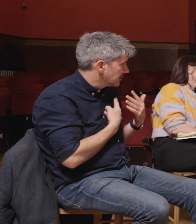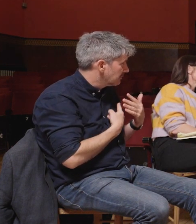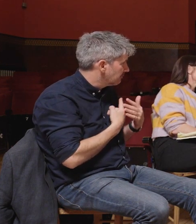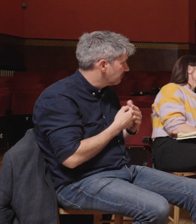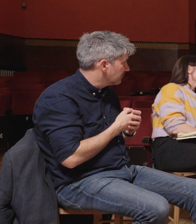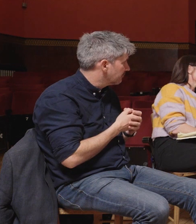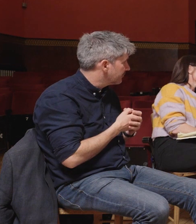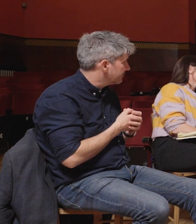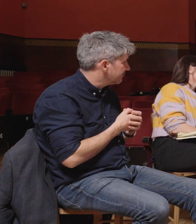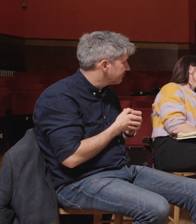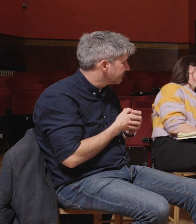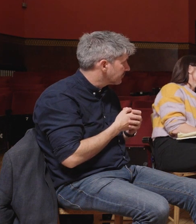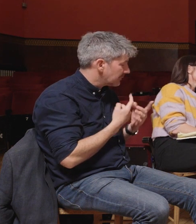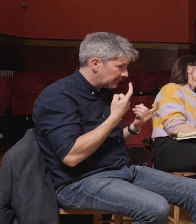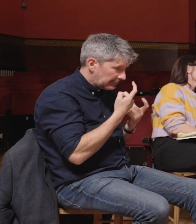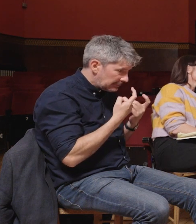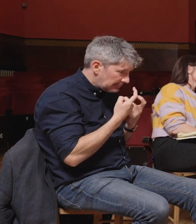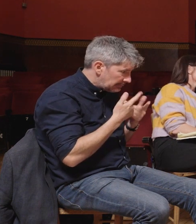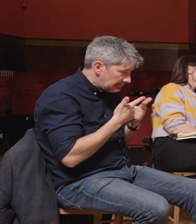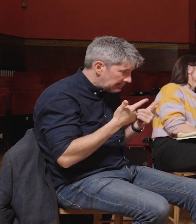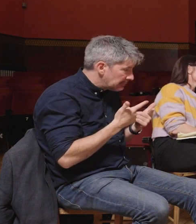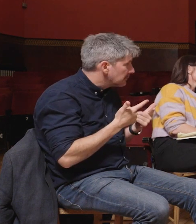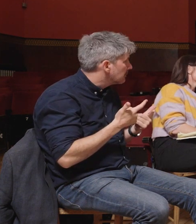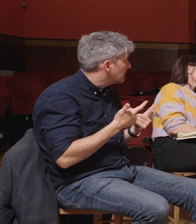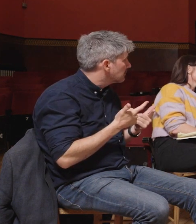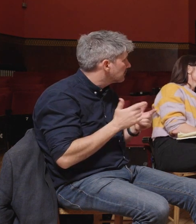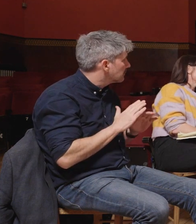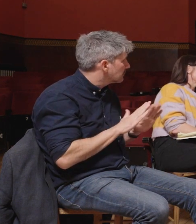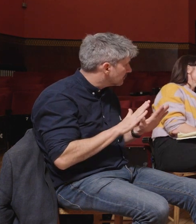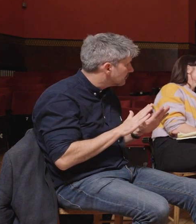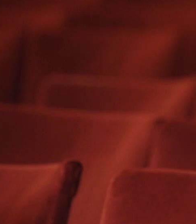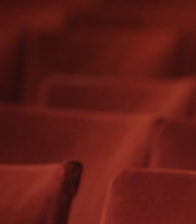Think and work much also.